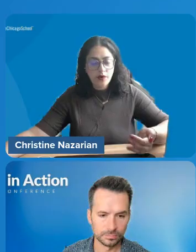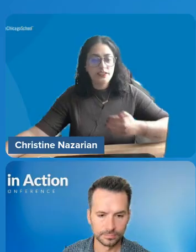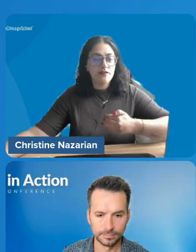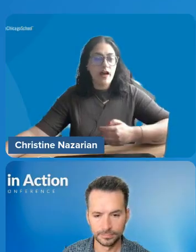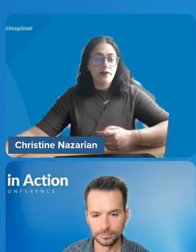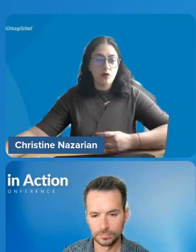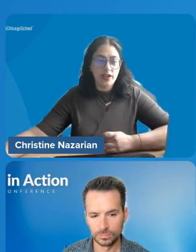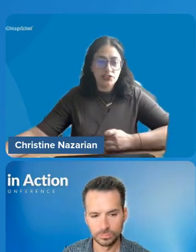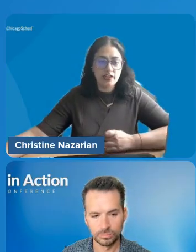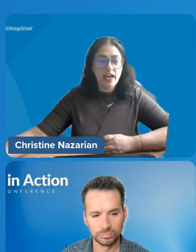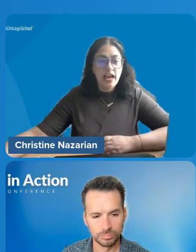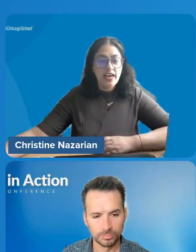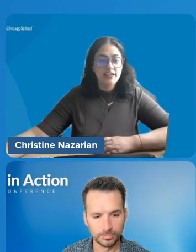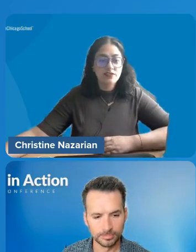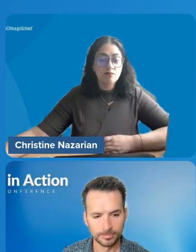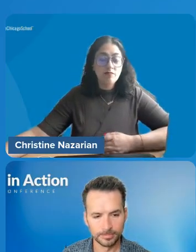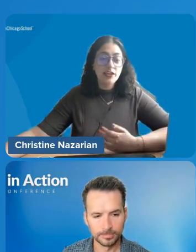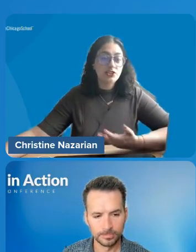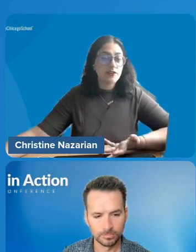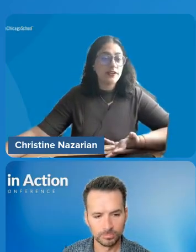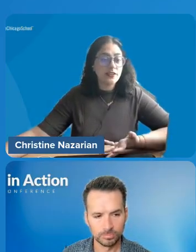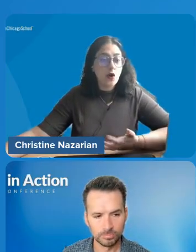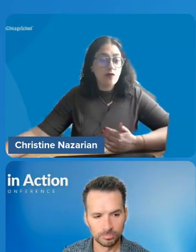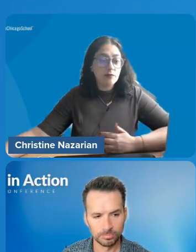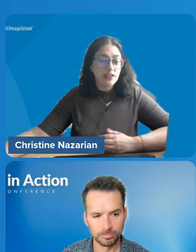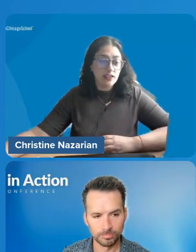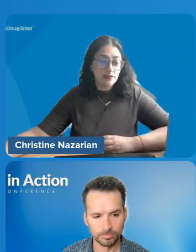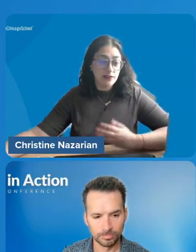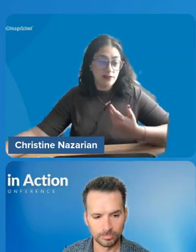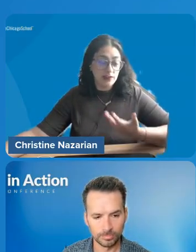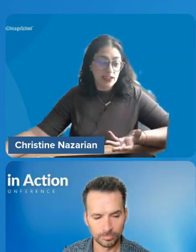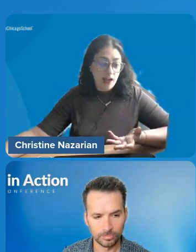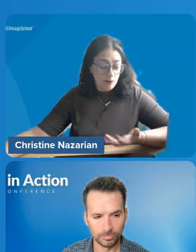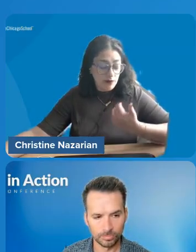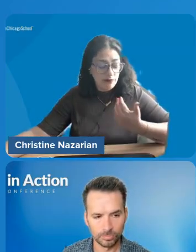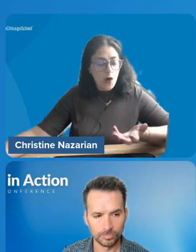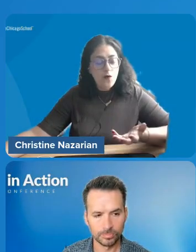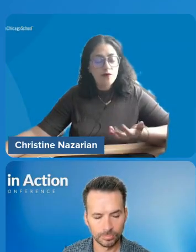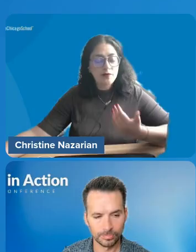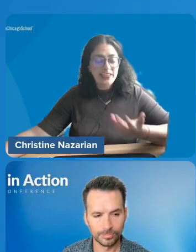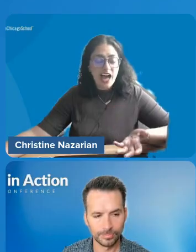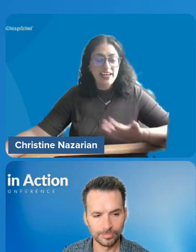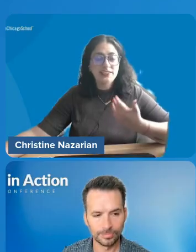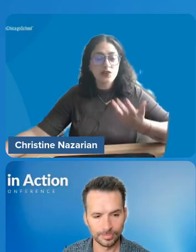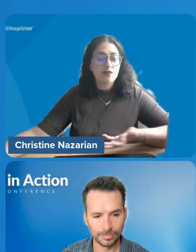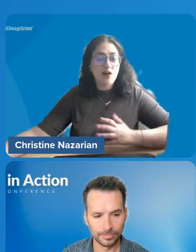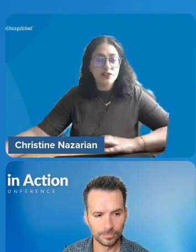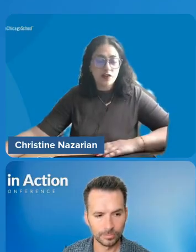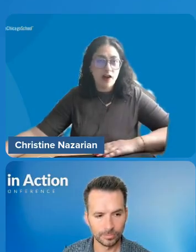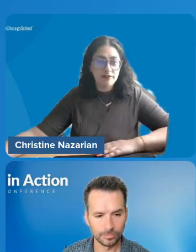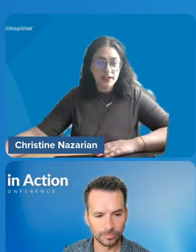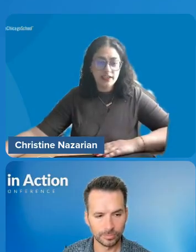of evaluation is making sure there isn't overall over reliance or false confidence